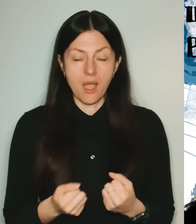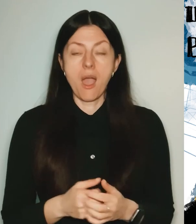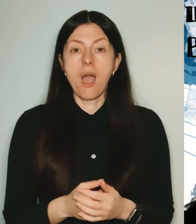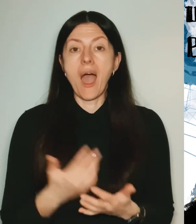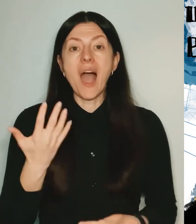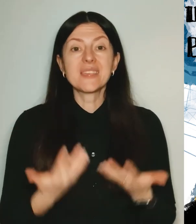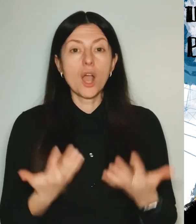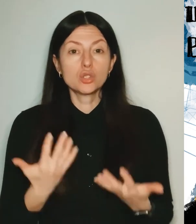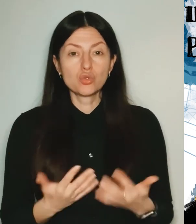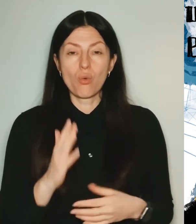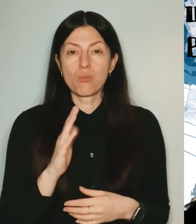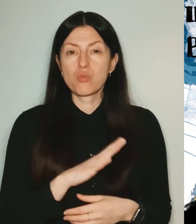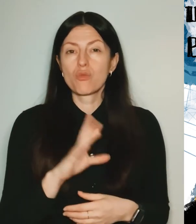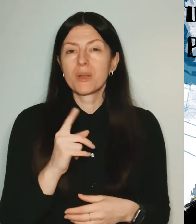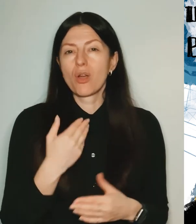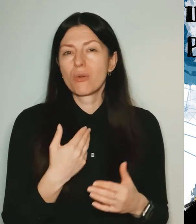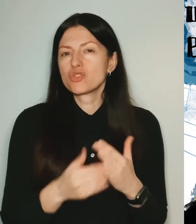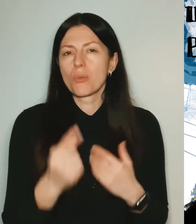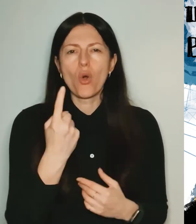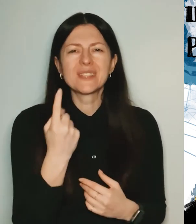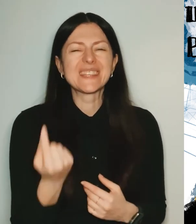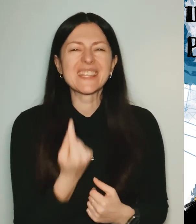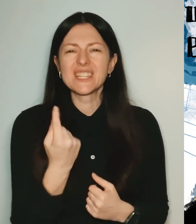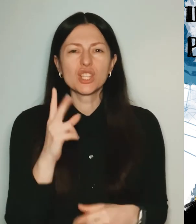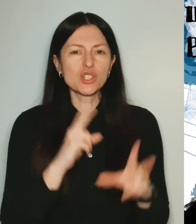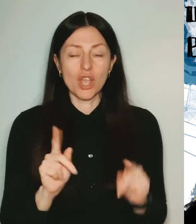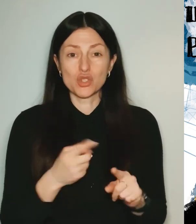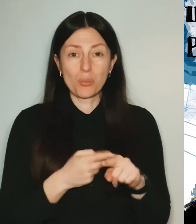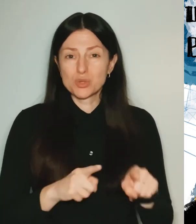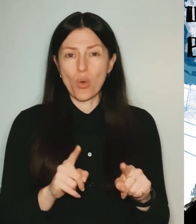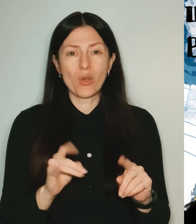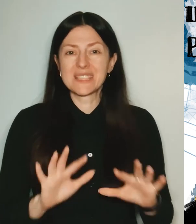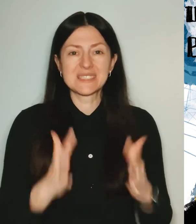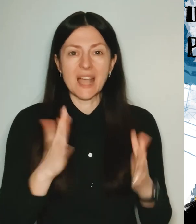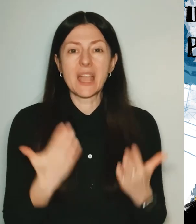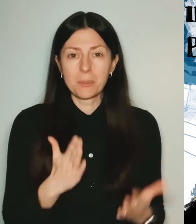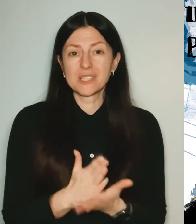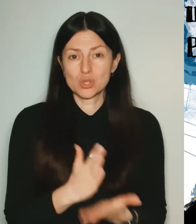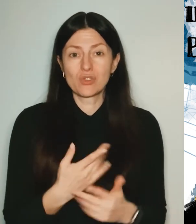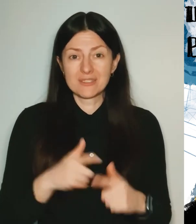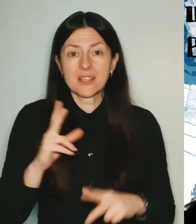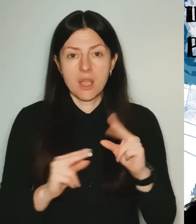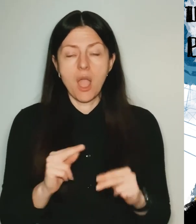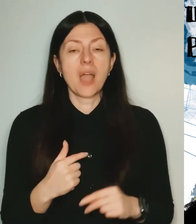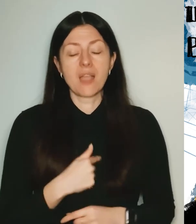But only if there was a single chance that this would not happen… if it existed…